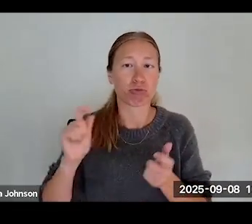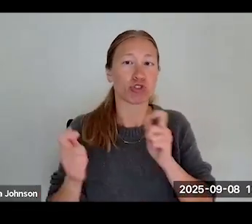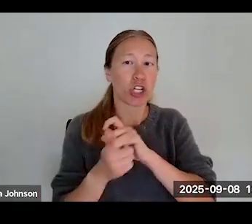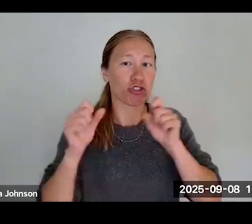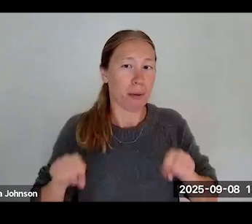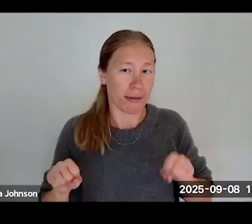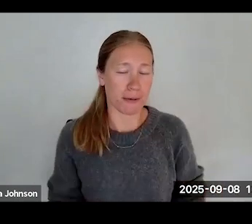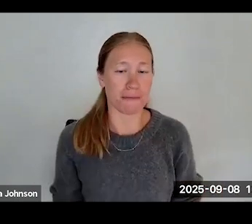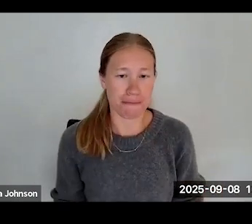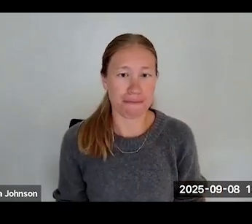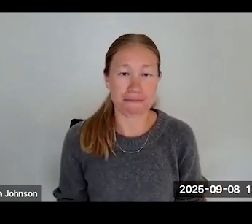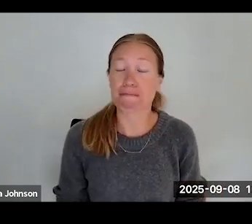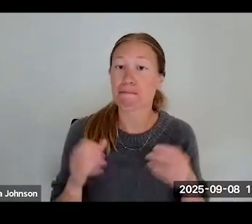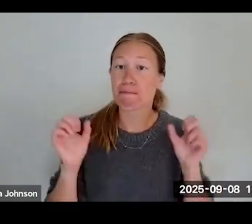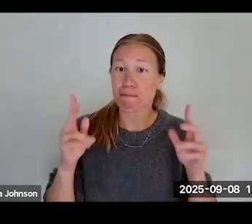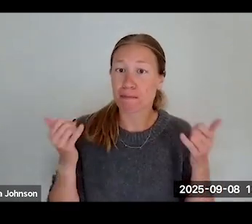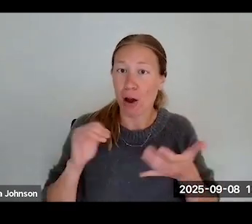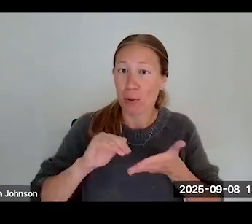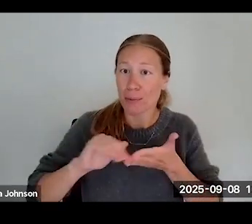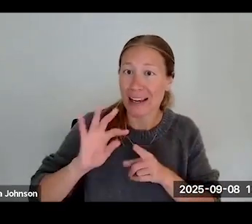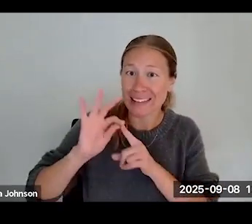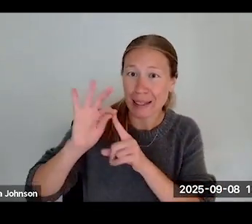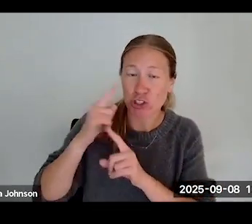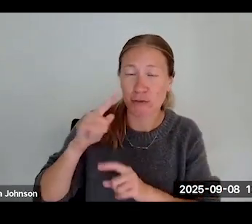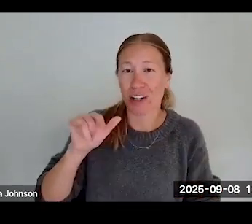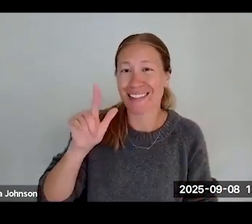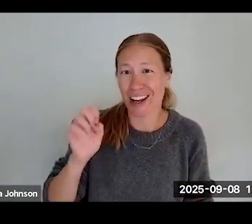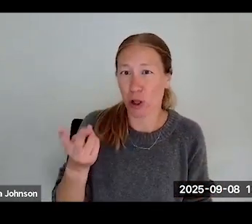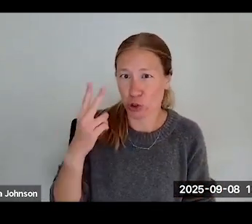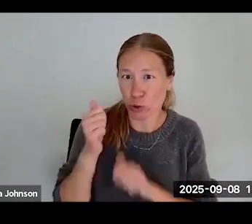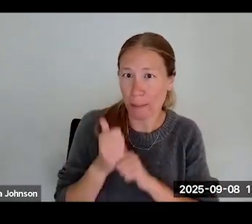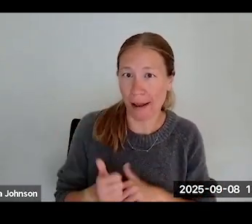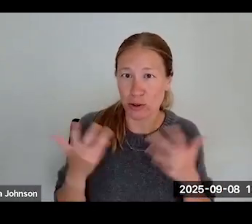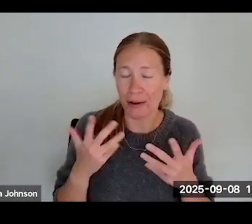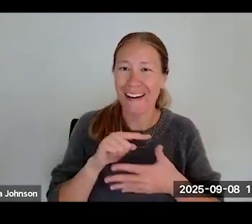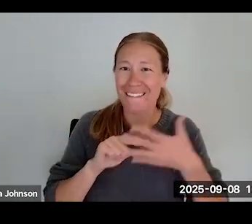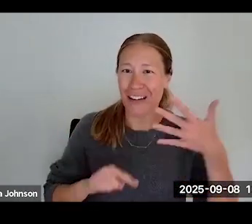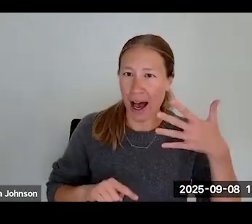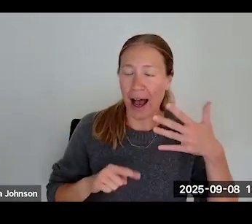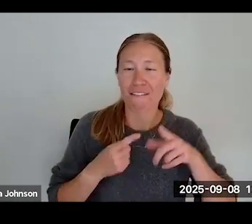Okay, so what are the exceptions for Title II compliance? There are five main overarching exceptions,